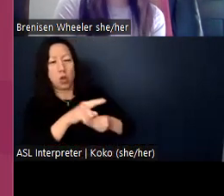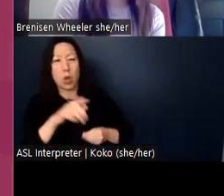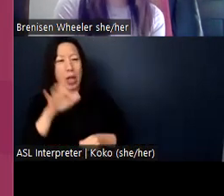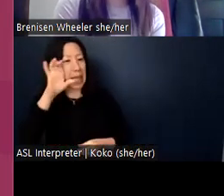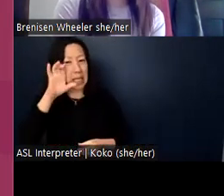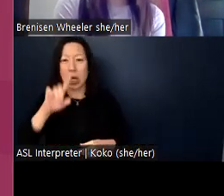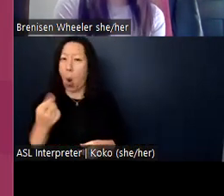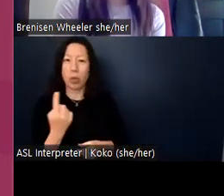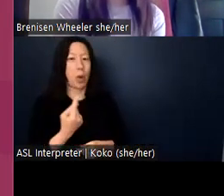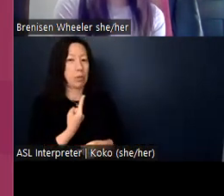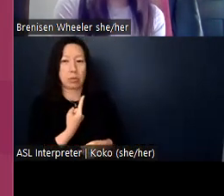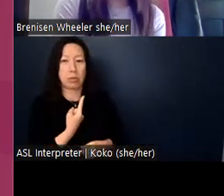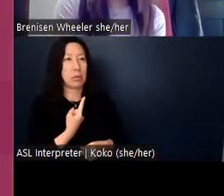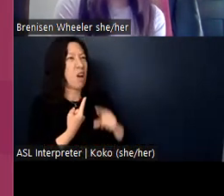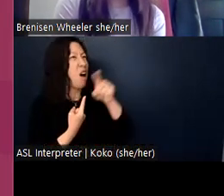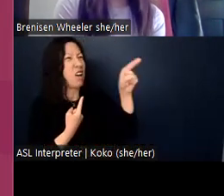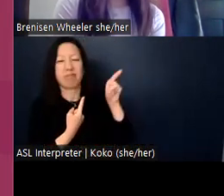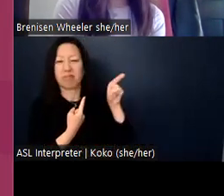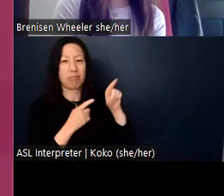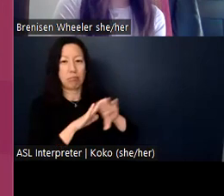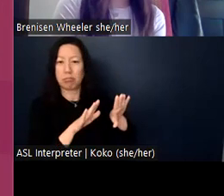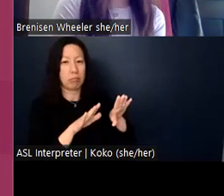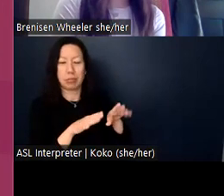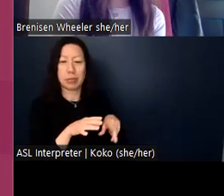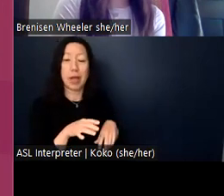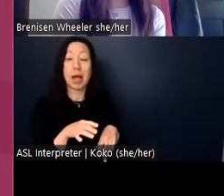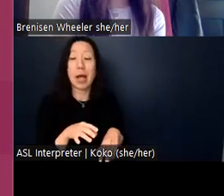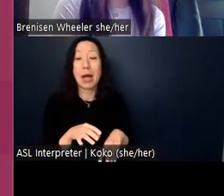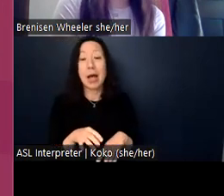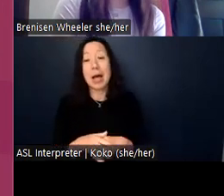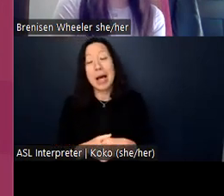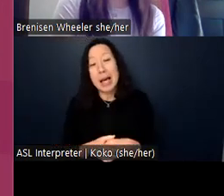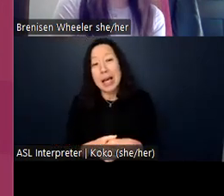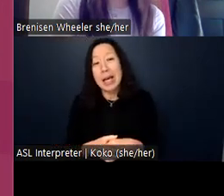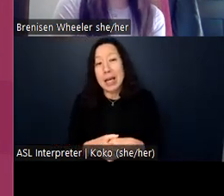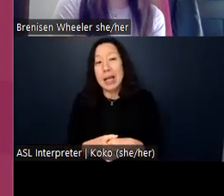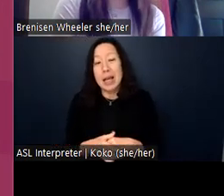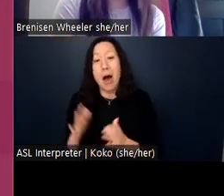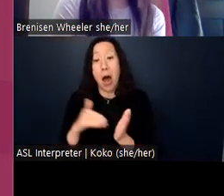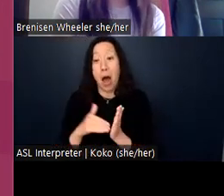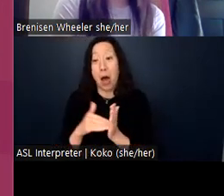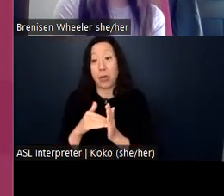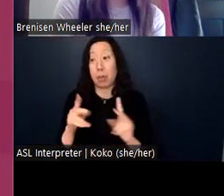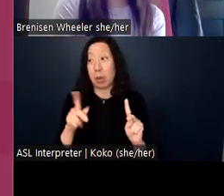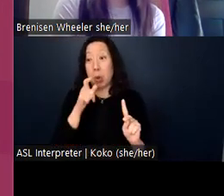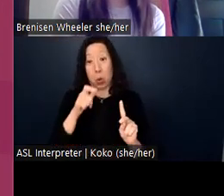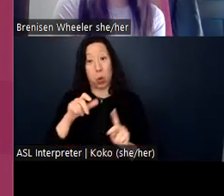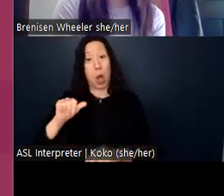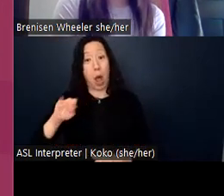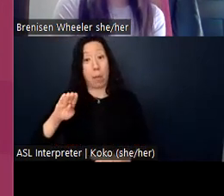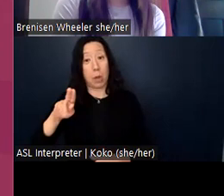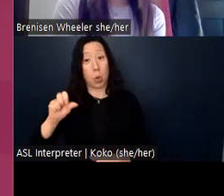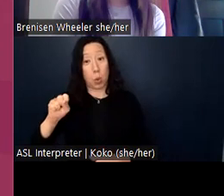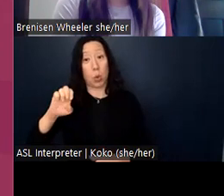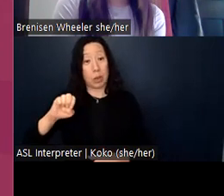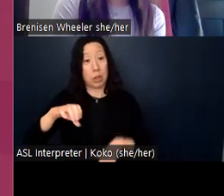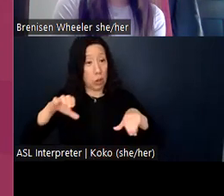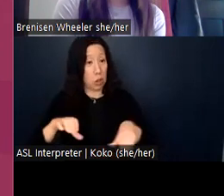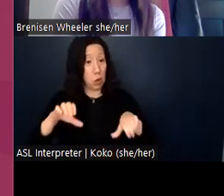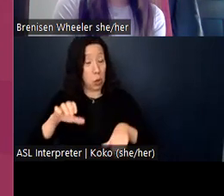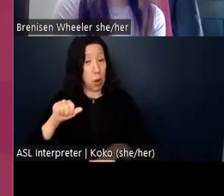and so oftentimes 12:23:09 abusive. people will know that if